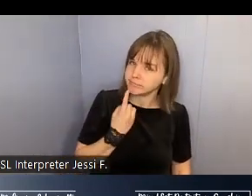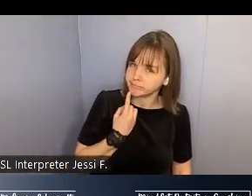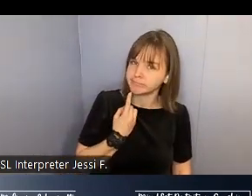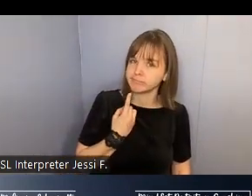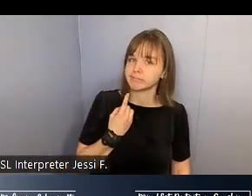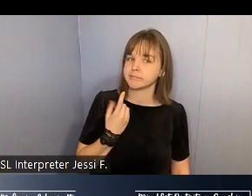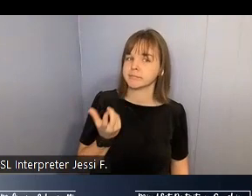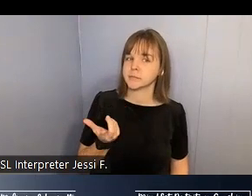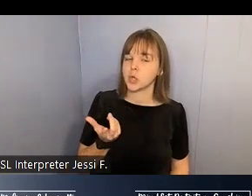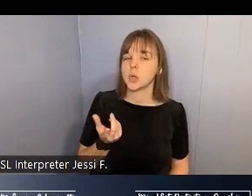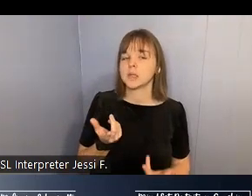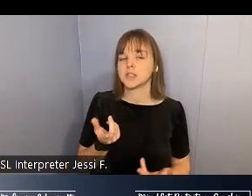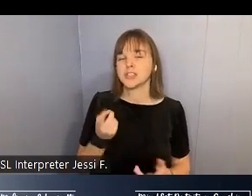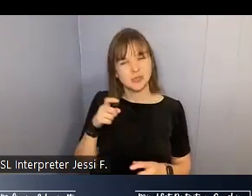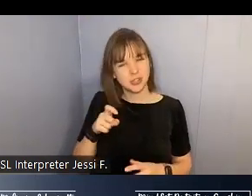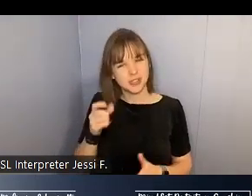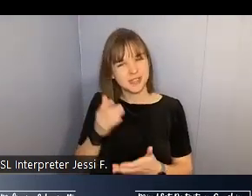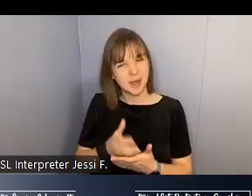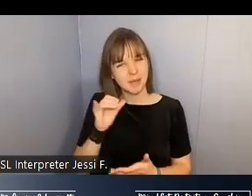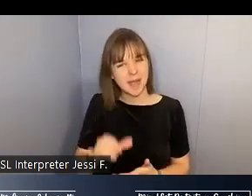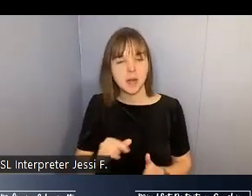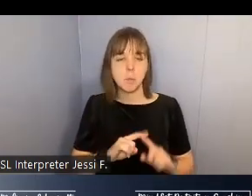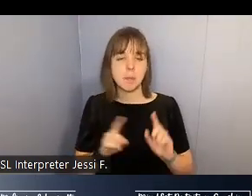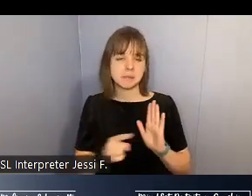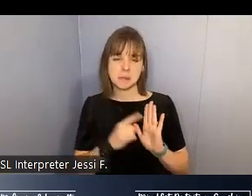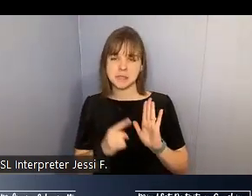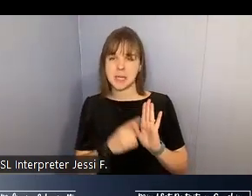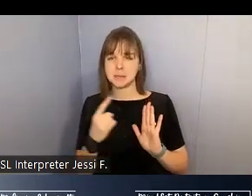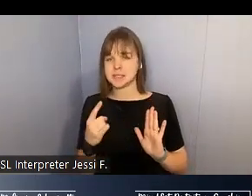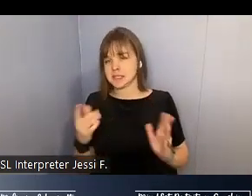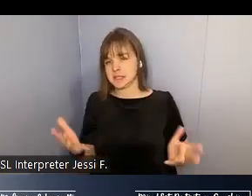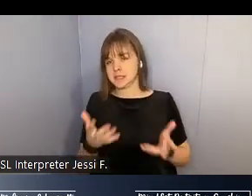You shouldn't have to start something that asks you to give up two glasses of wine at book club